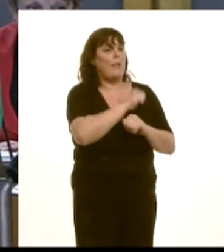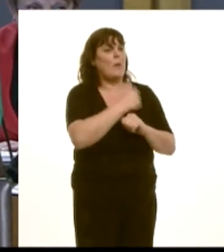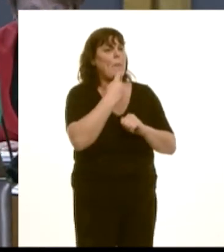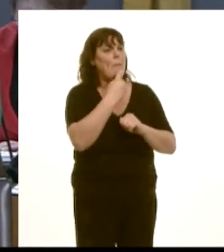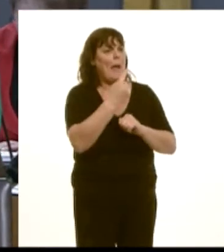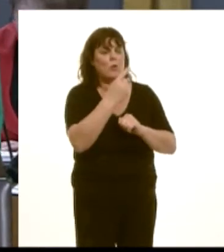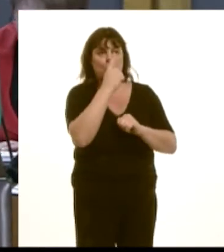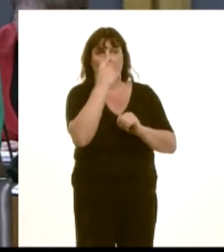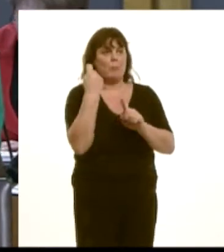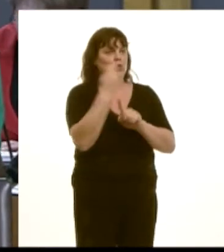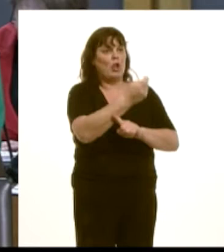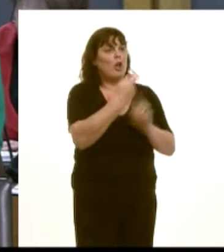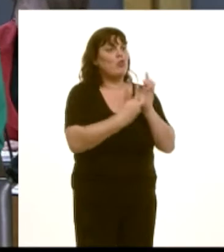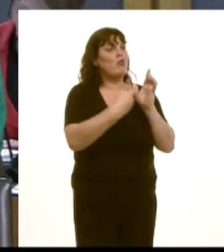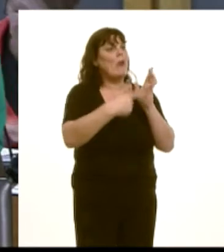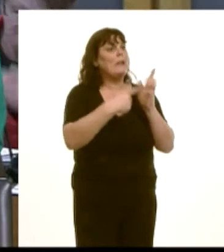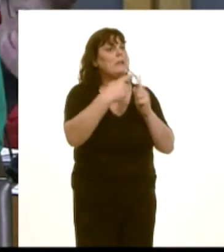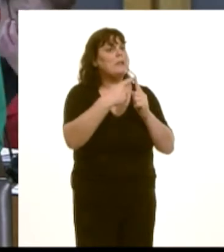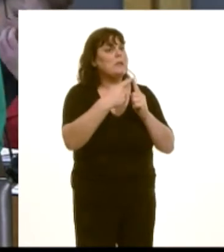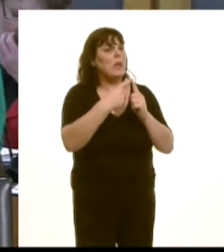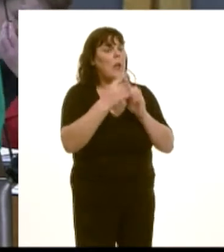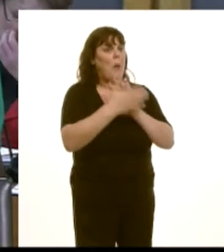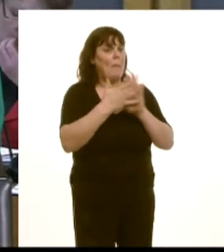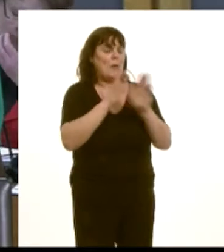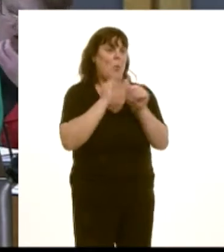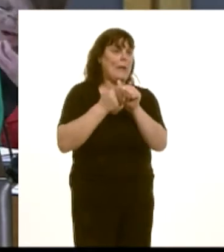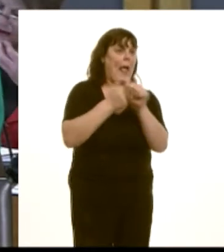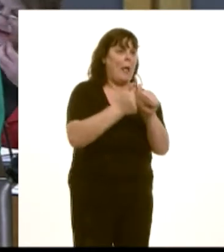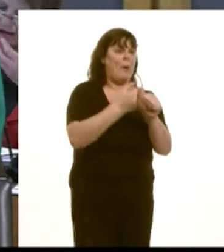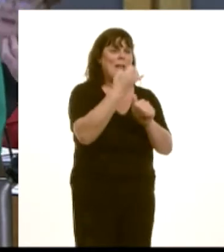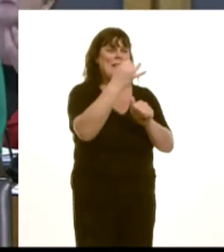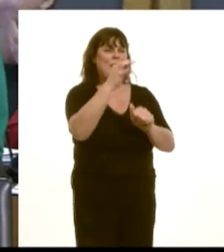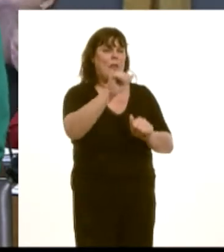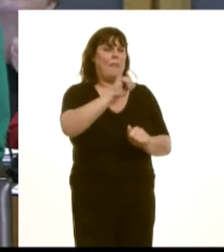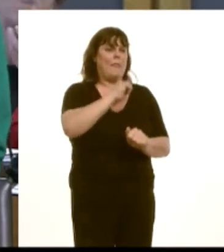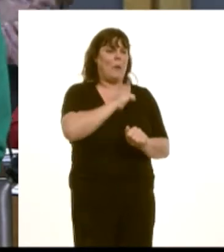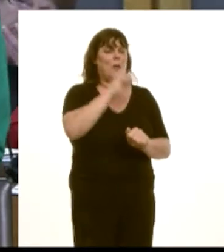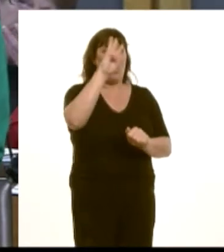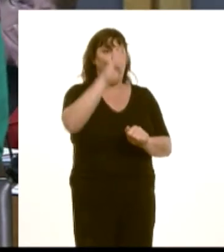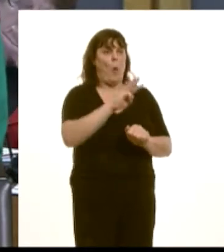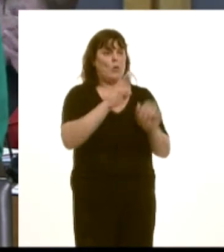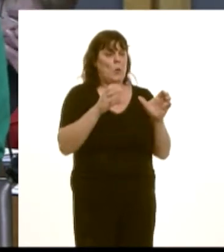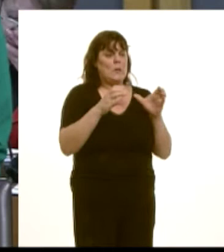altogether. That would deliver a much-needed boost to 70,000 Welsh small to medium-sized